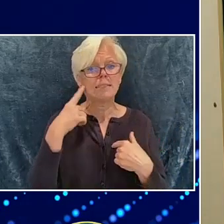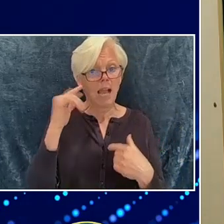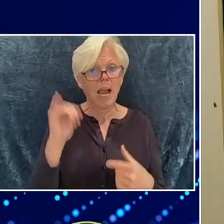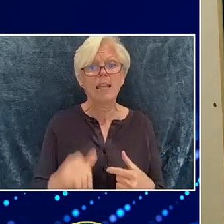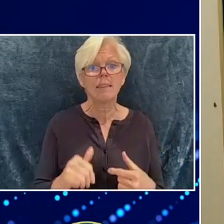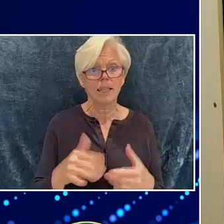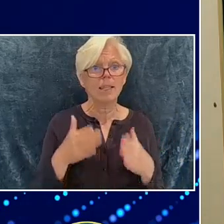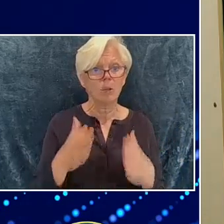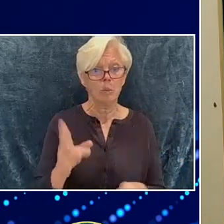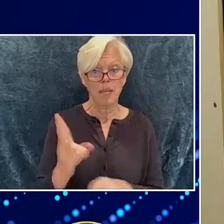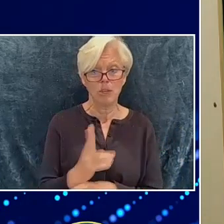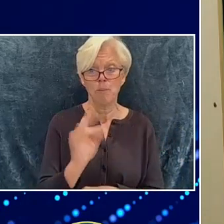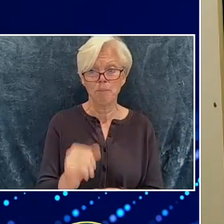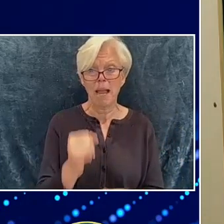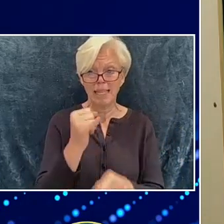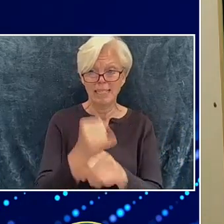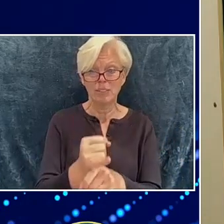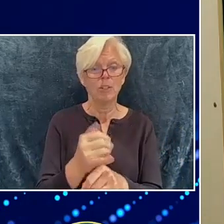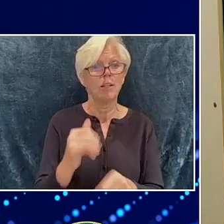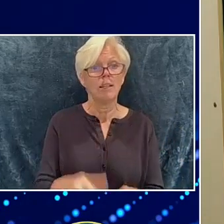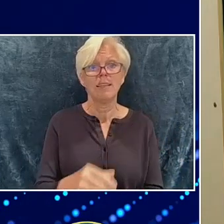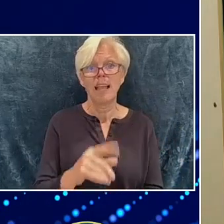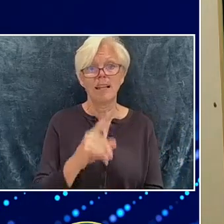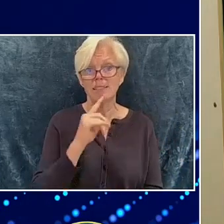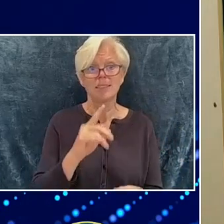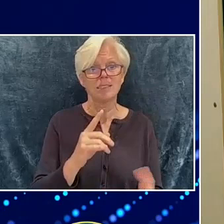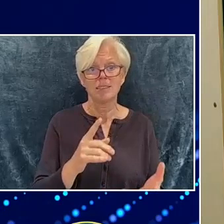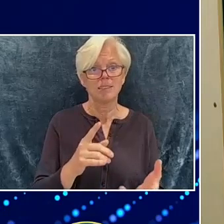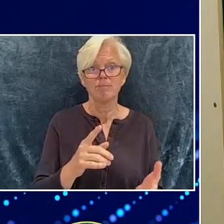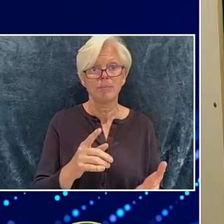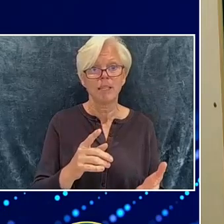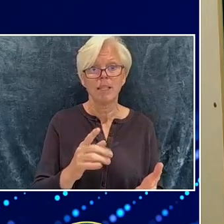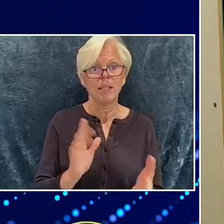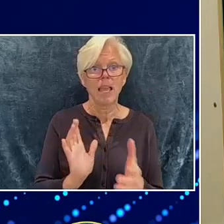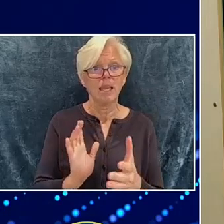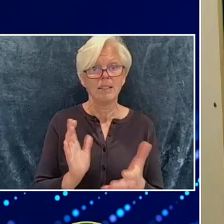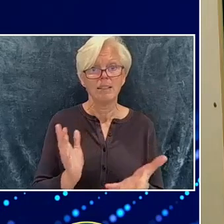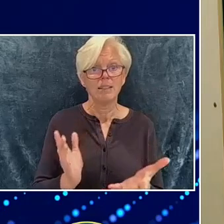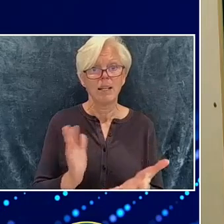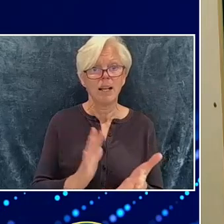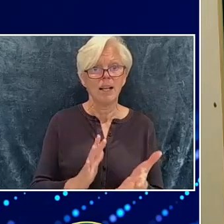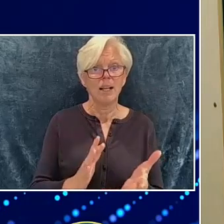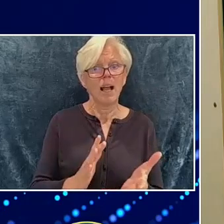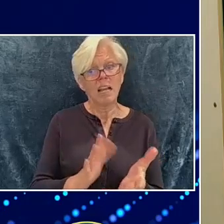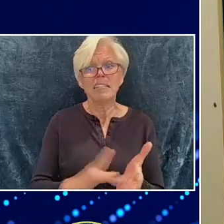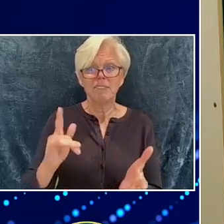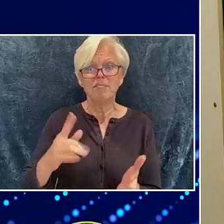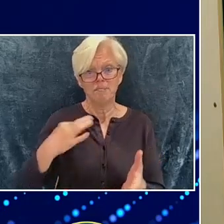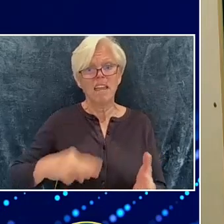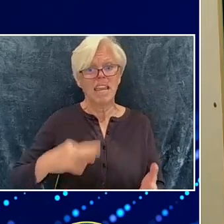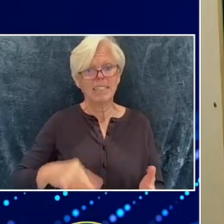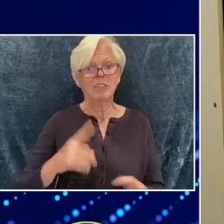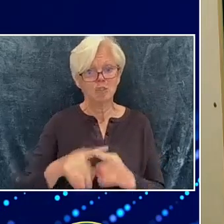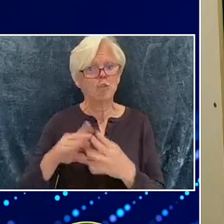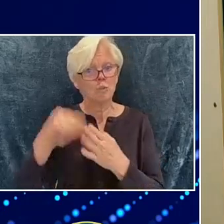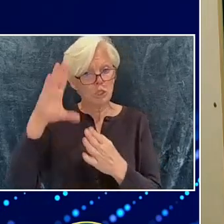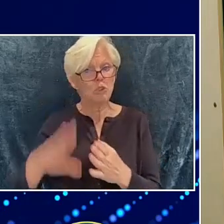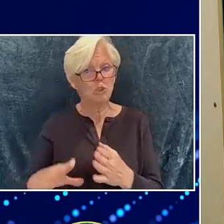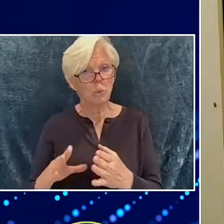used by institutions is actually an advantage to students in terms of not having to buy 12 books if an institution can sort of bundle them together in a way